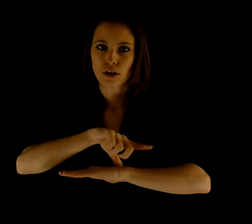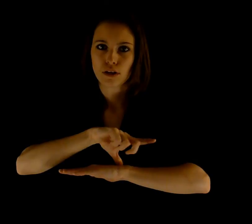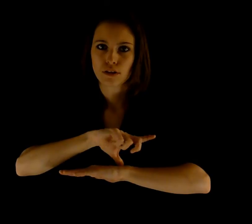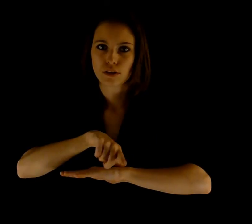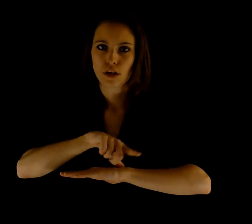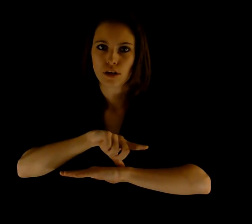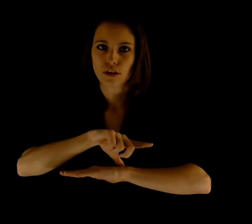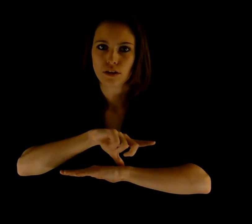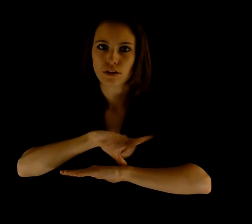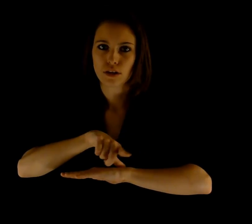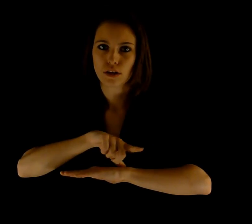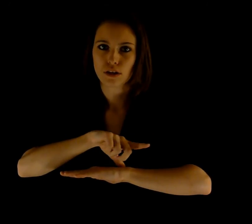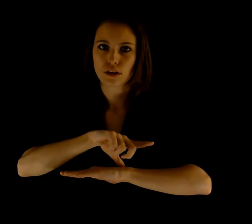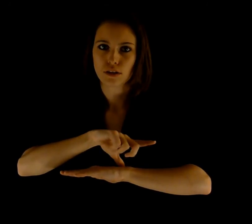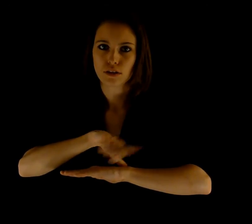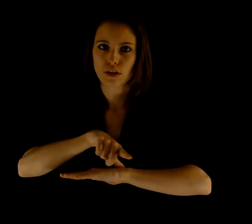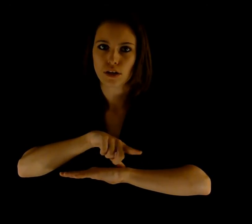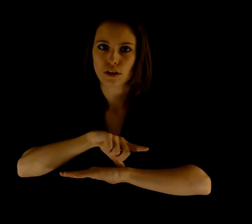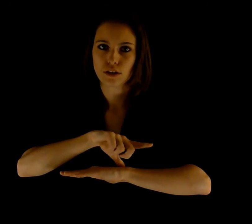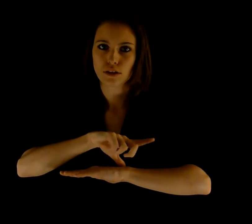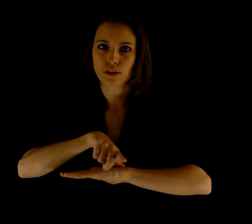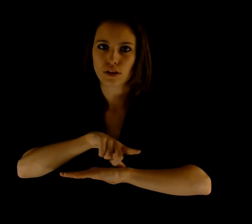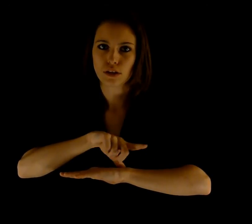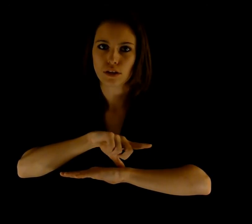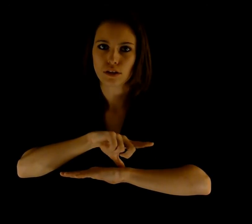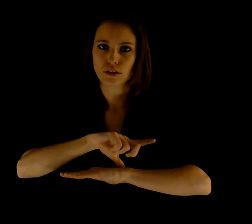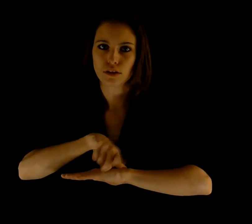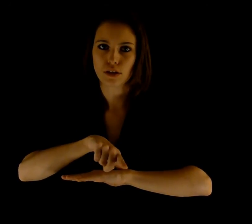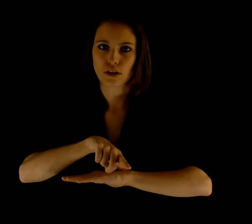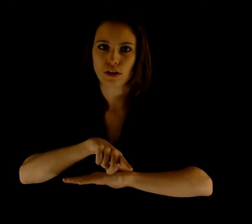TICK+++ Tick-tick-tick-tick-tick